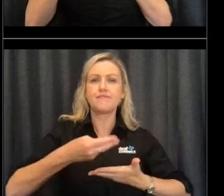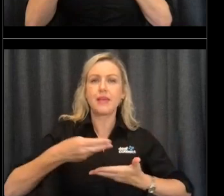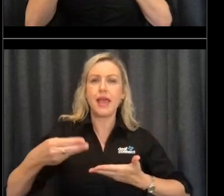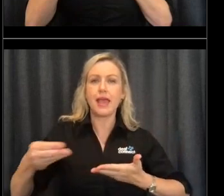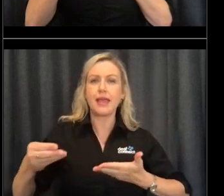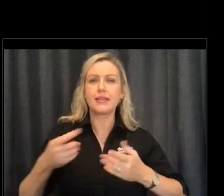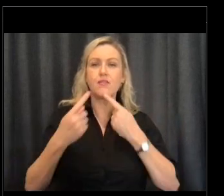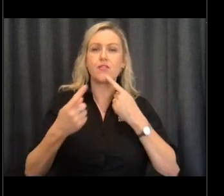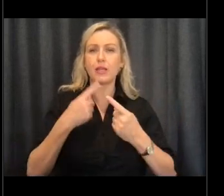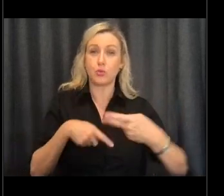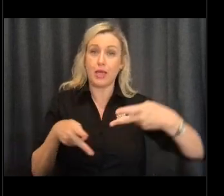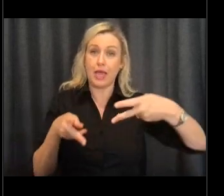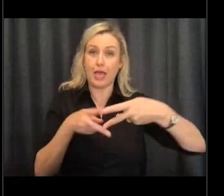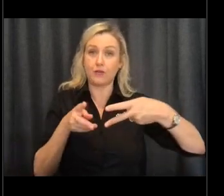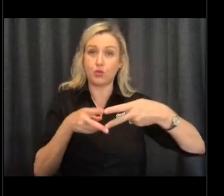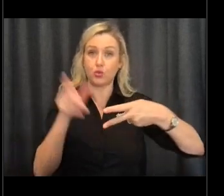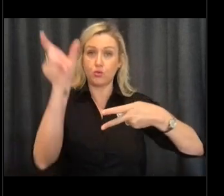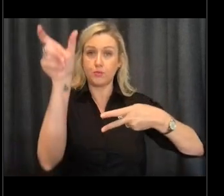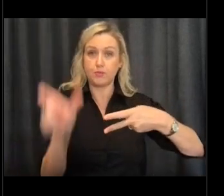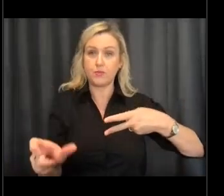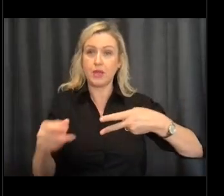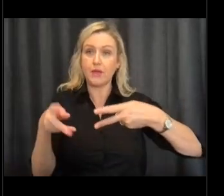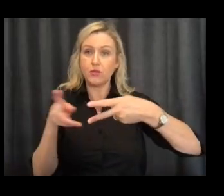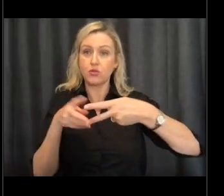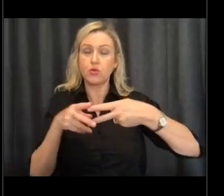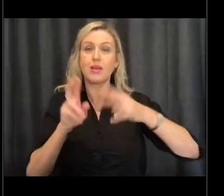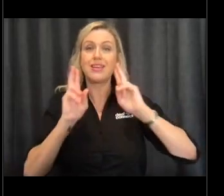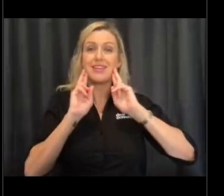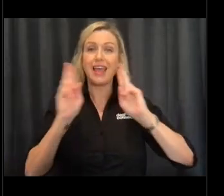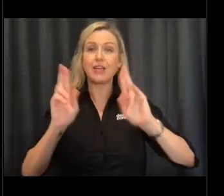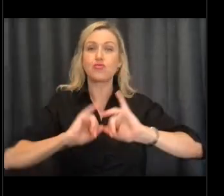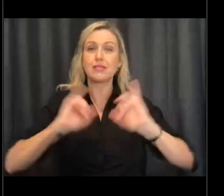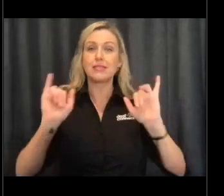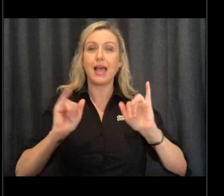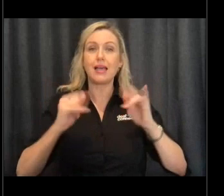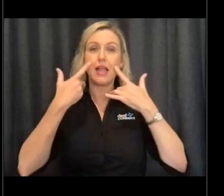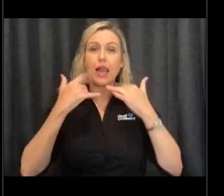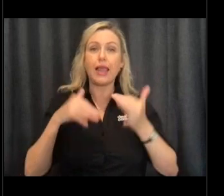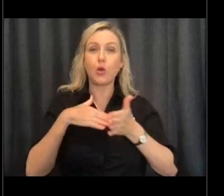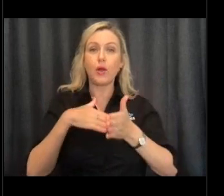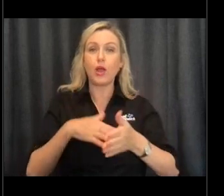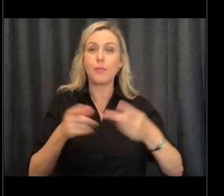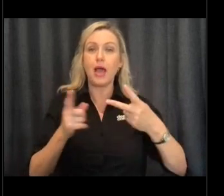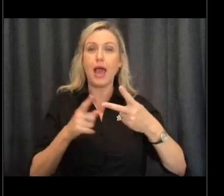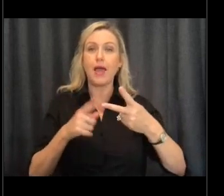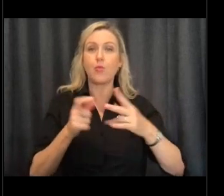One is on natural disaster legal help and the other will be Paul's slides which he has